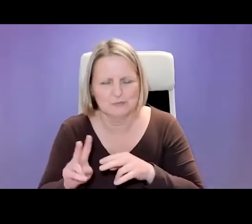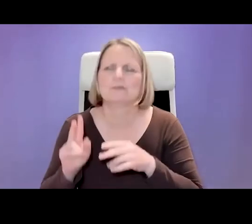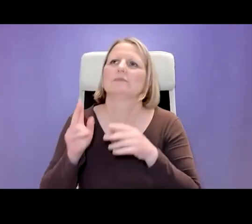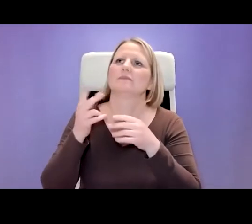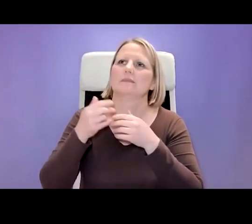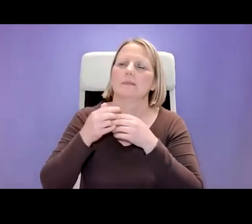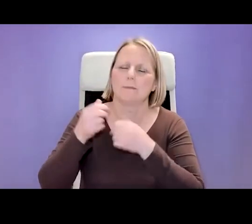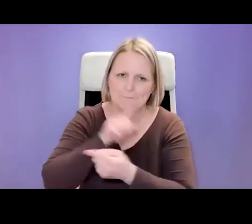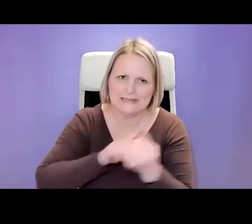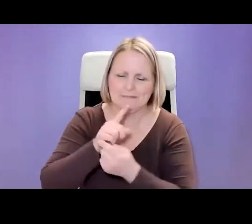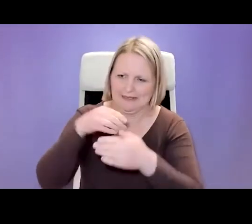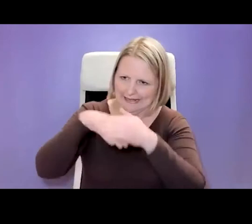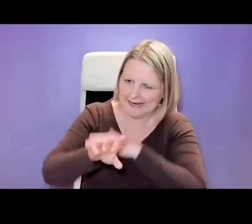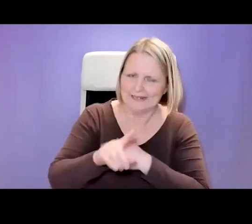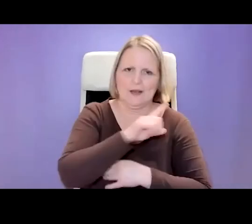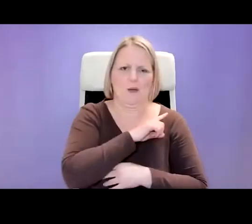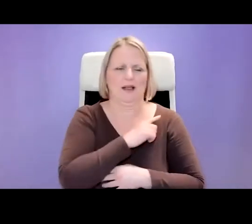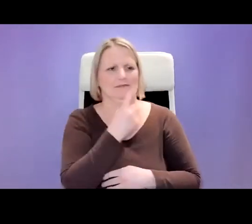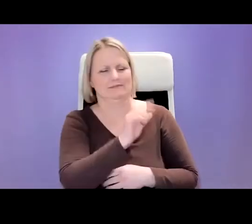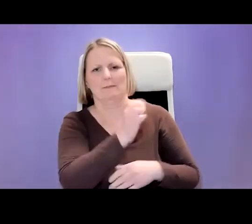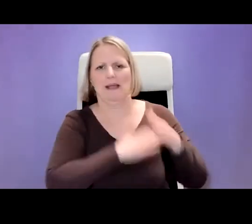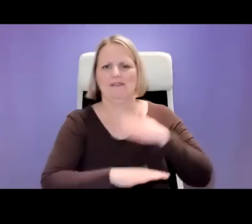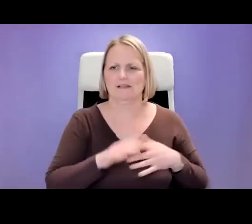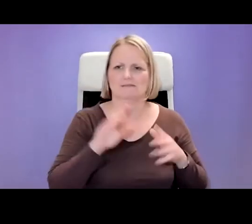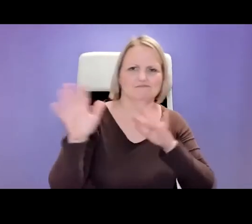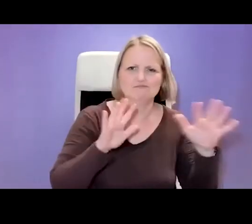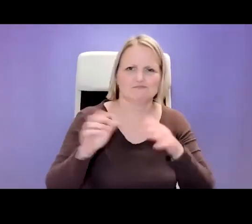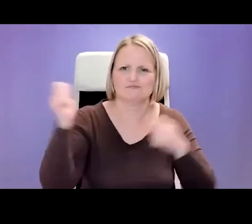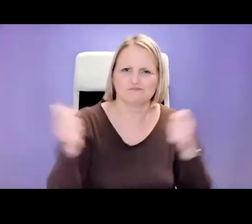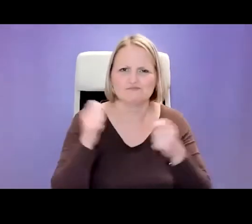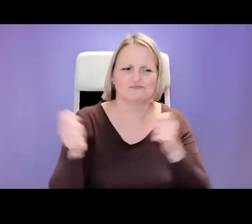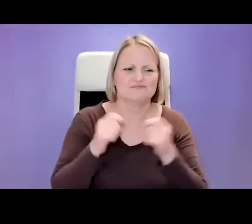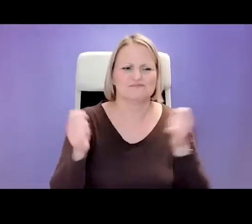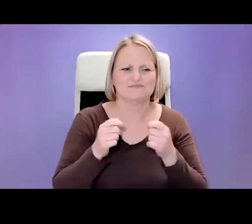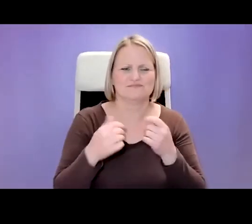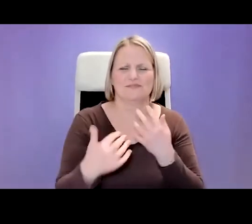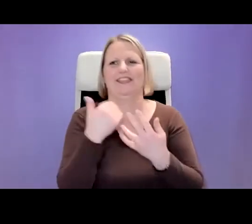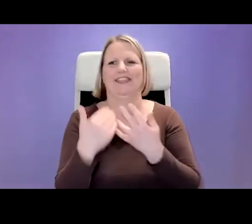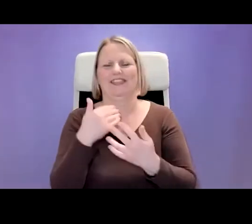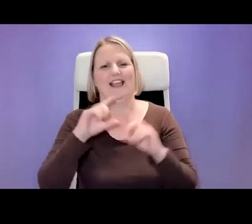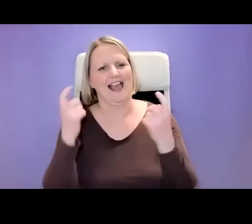So what I’ve presented the story I have about his rising up on Pentecost Sunday